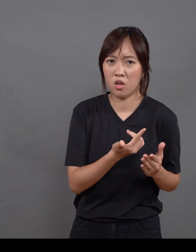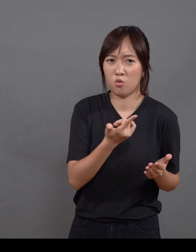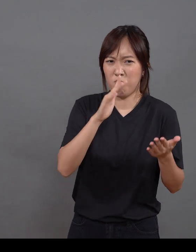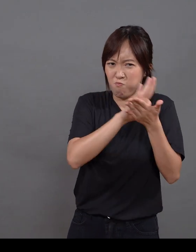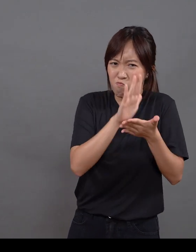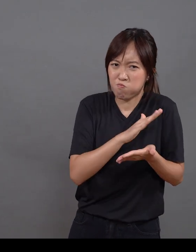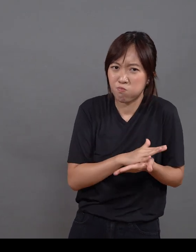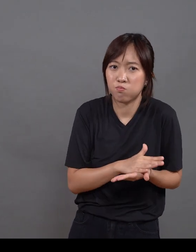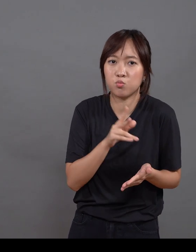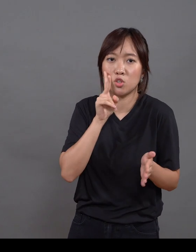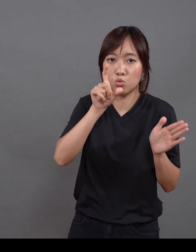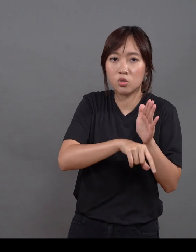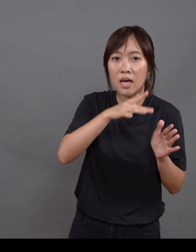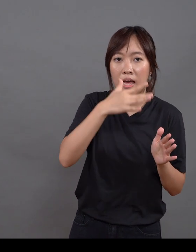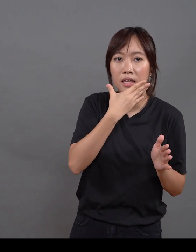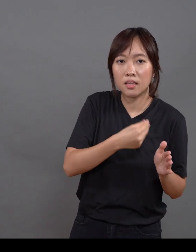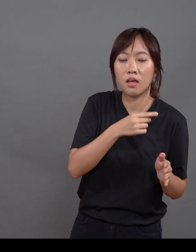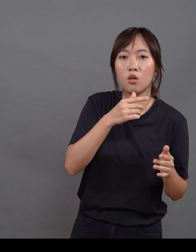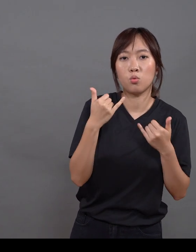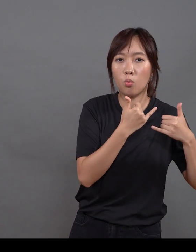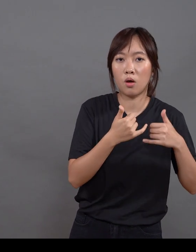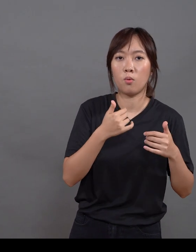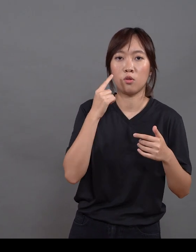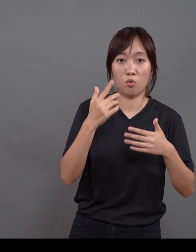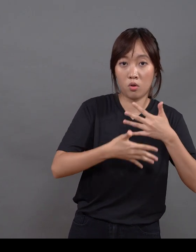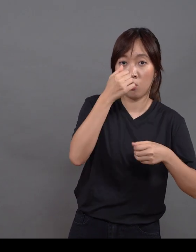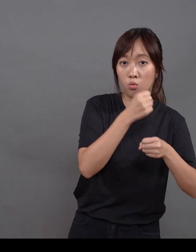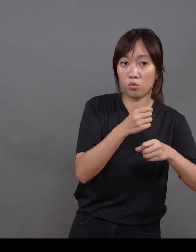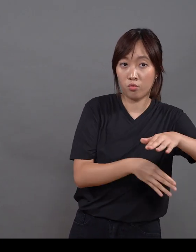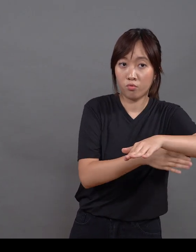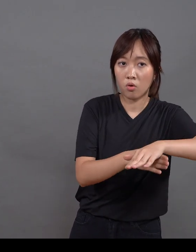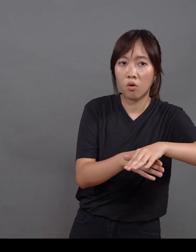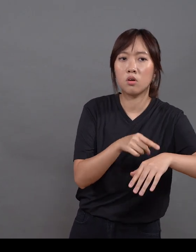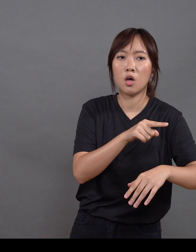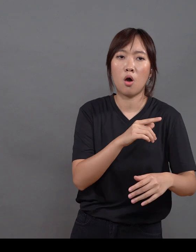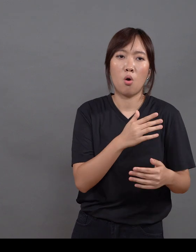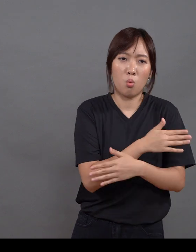These archival items have been stored in Mr. Ha’s studio for decades in an old ‘tong lau’ in To Kwa Wan